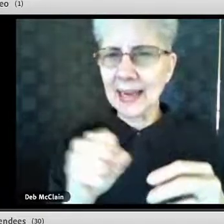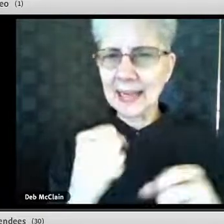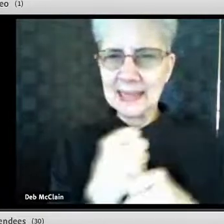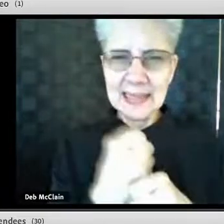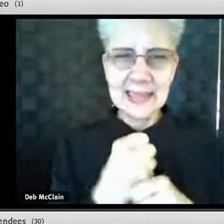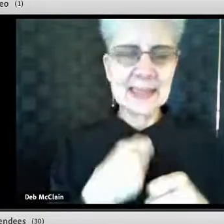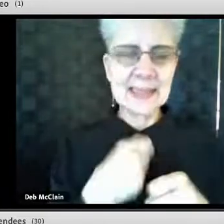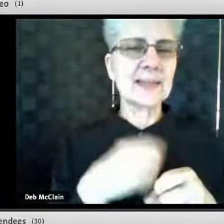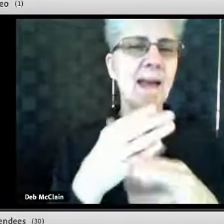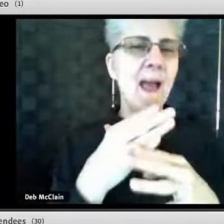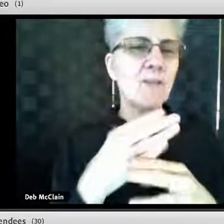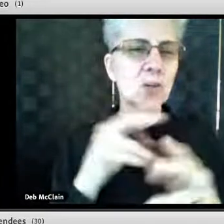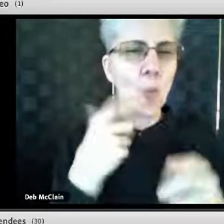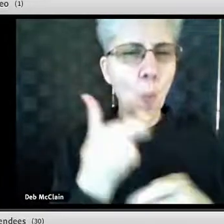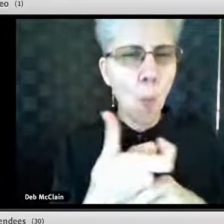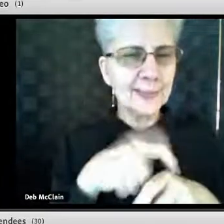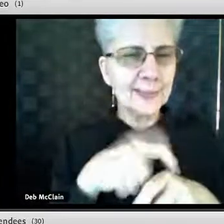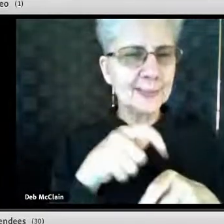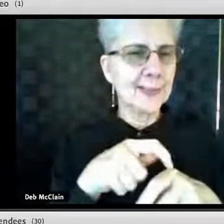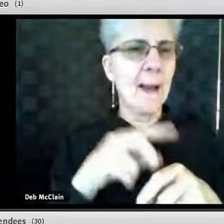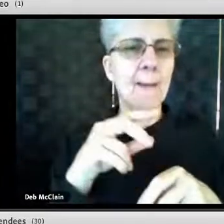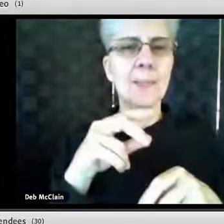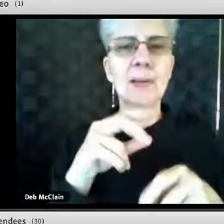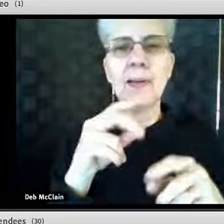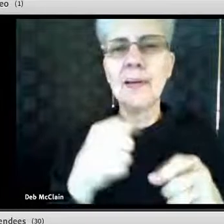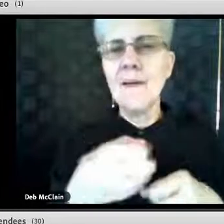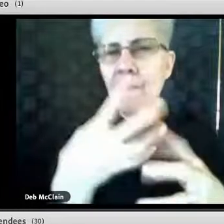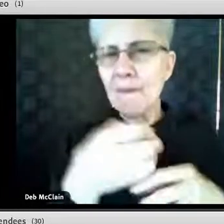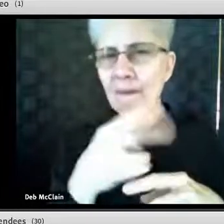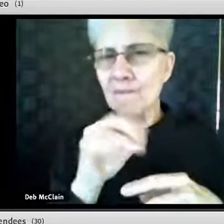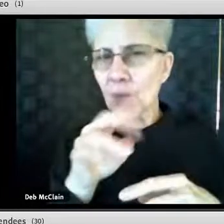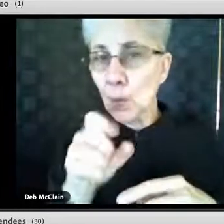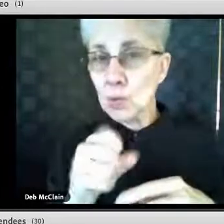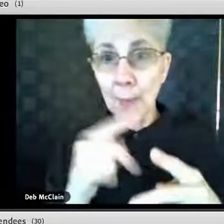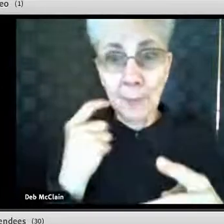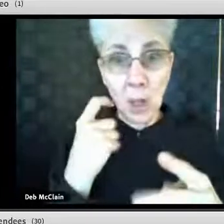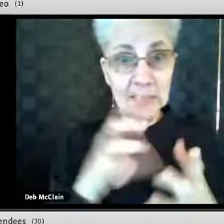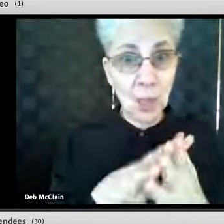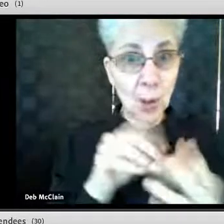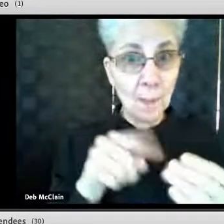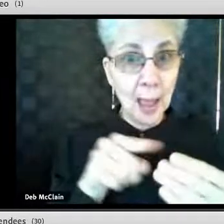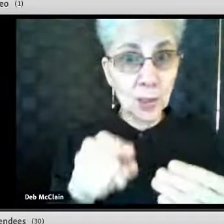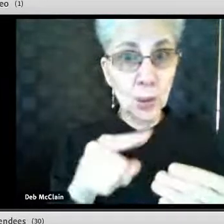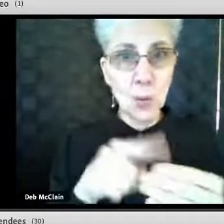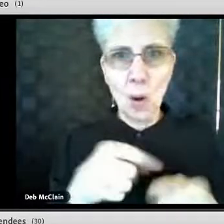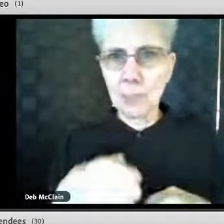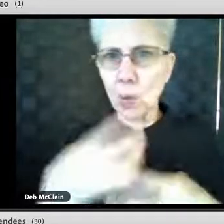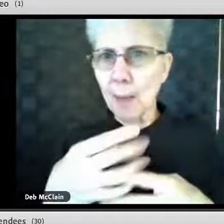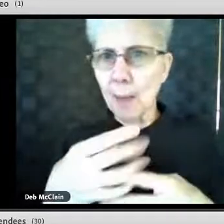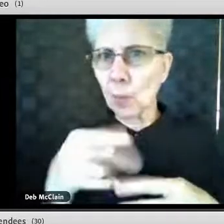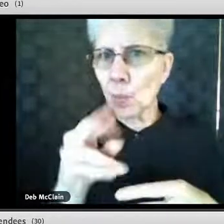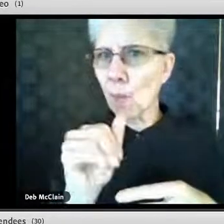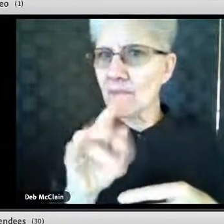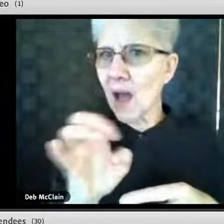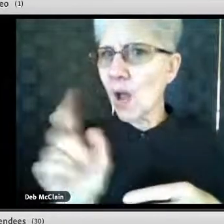You can see your average watch time, your views, are people just discovering you or are they coming to your profile?